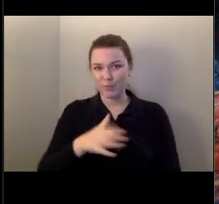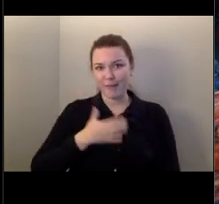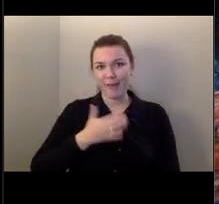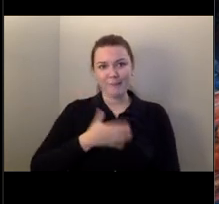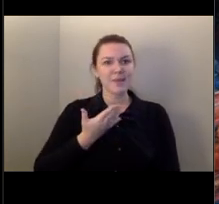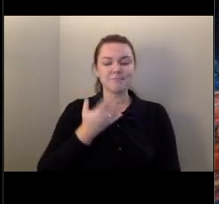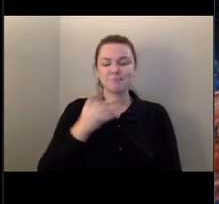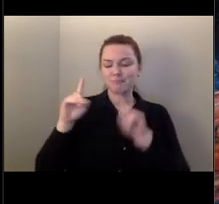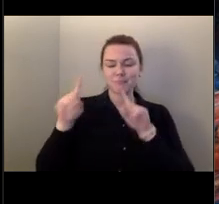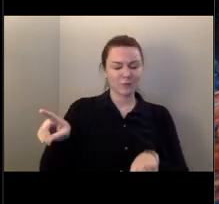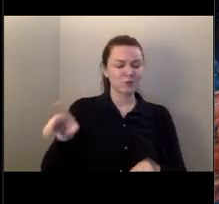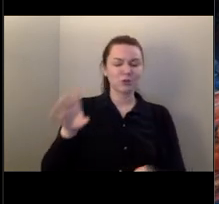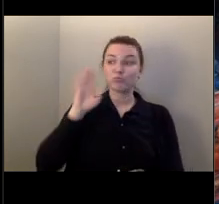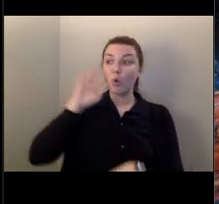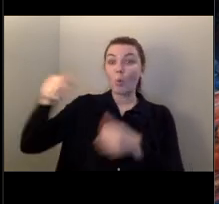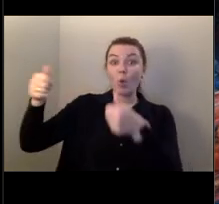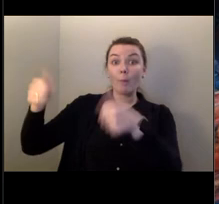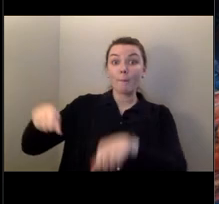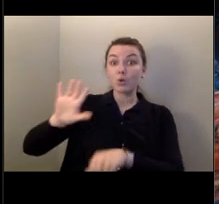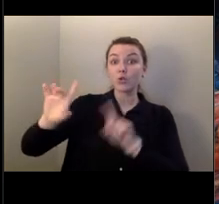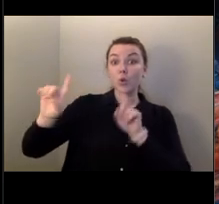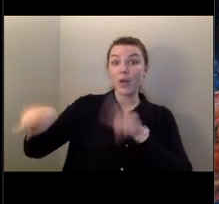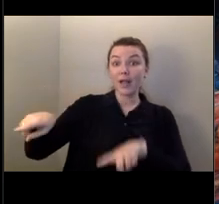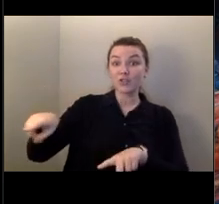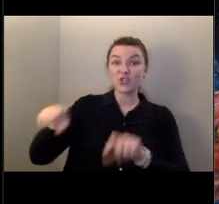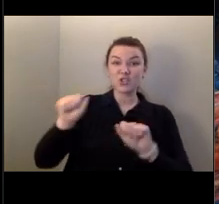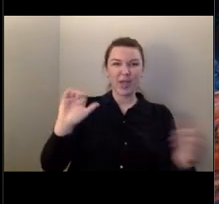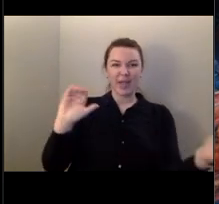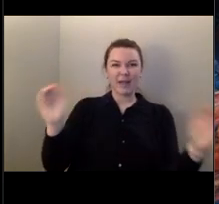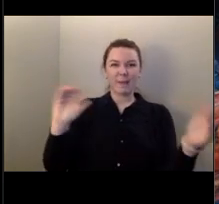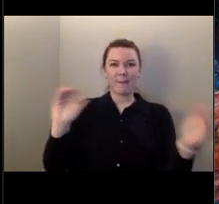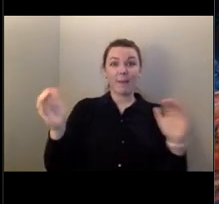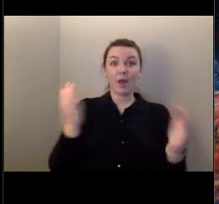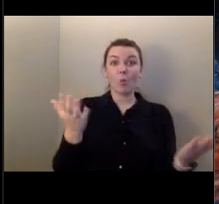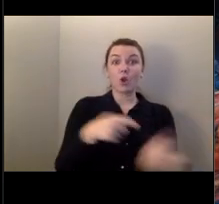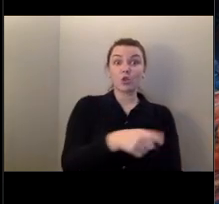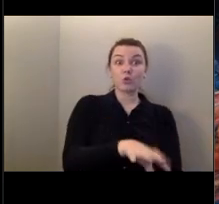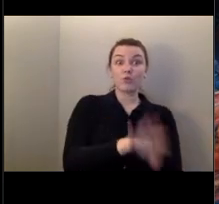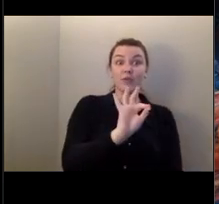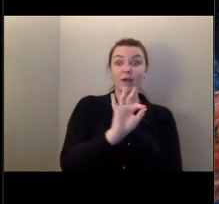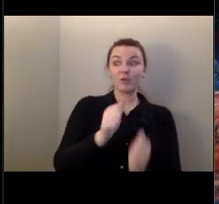and then you can compare your answers. So thank you so much again, Malia.